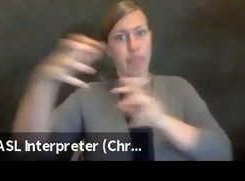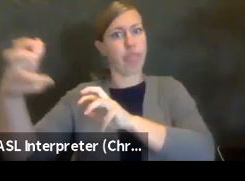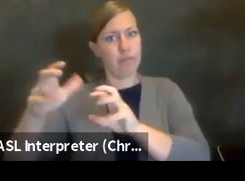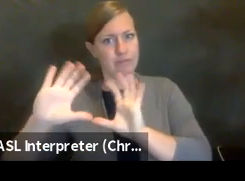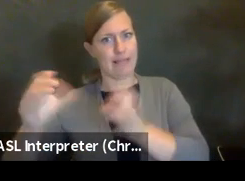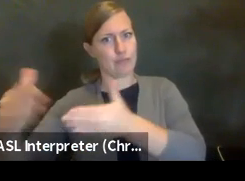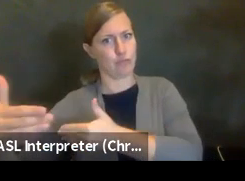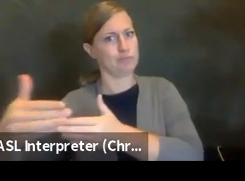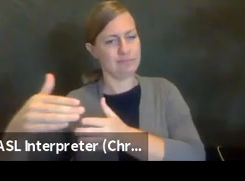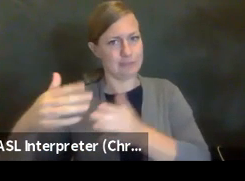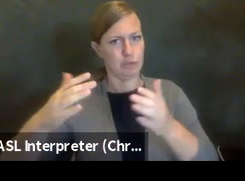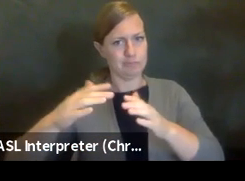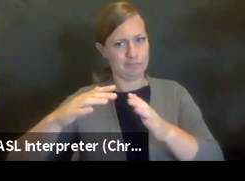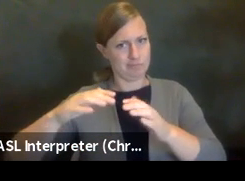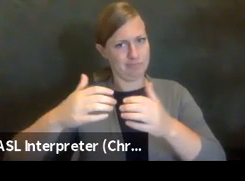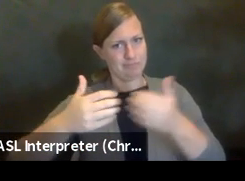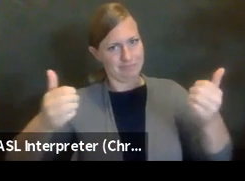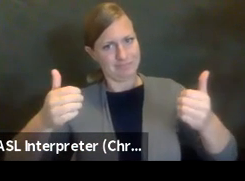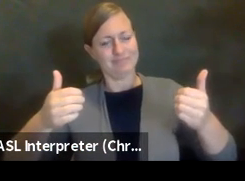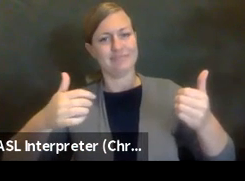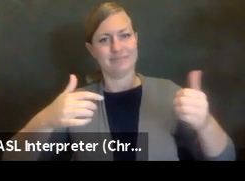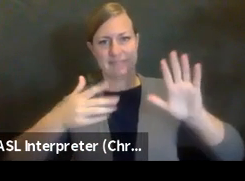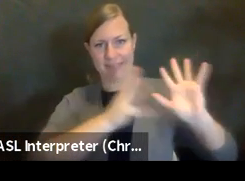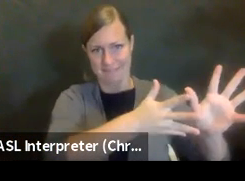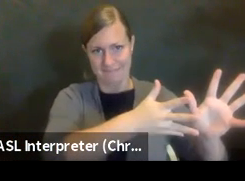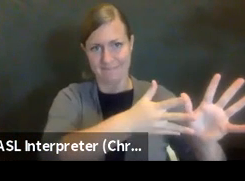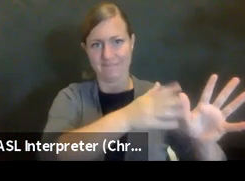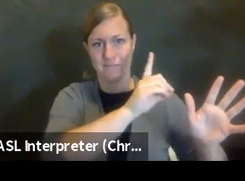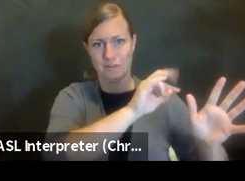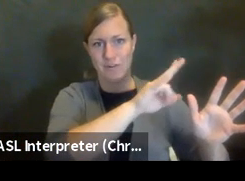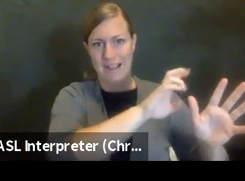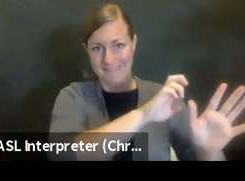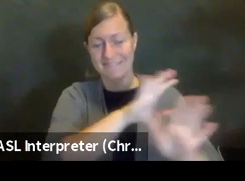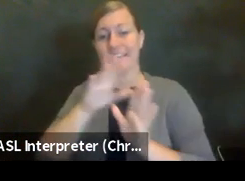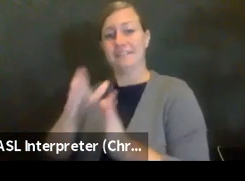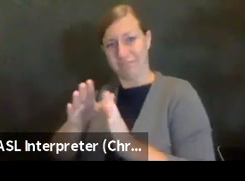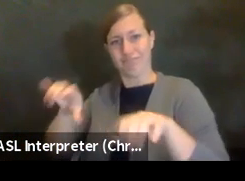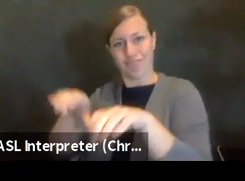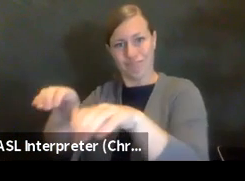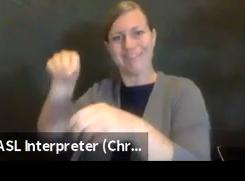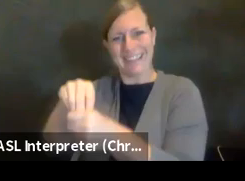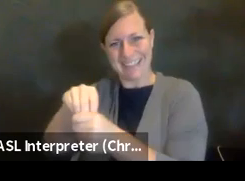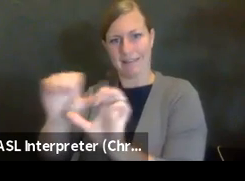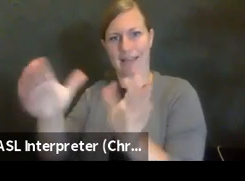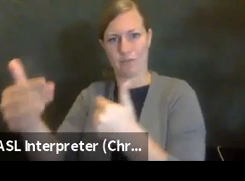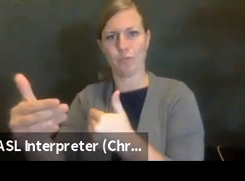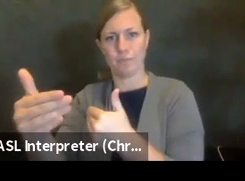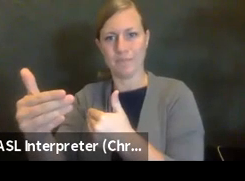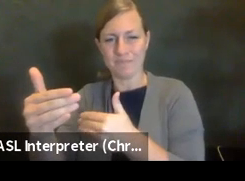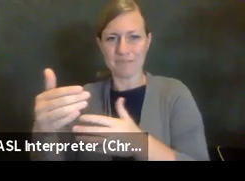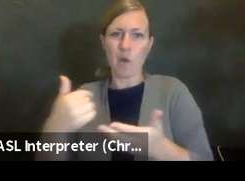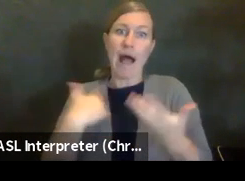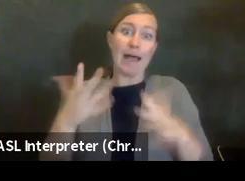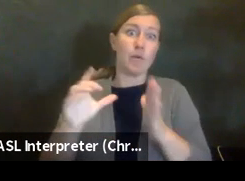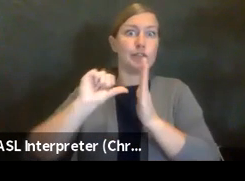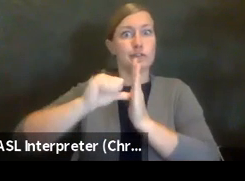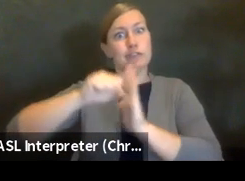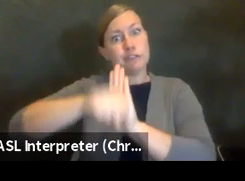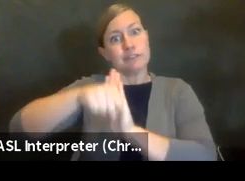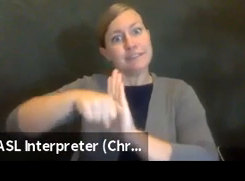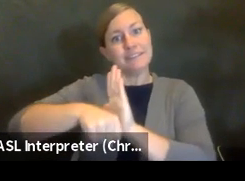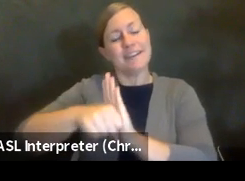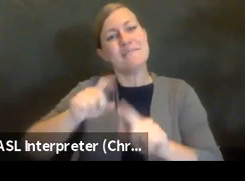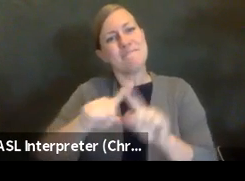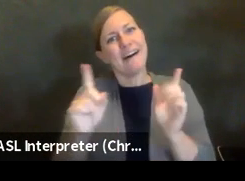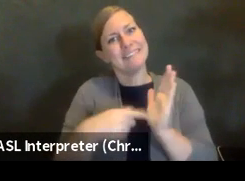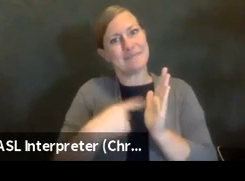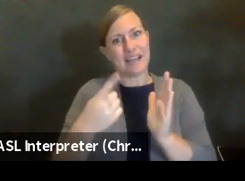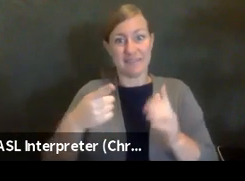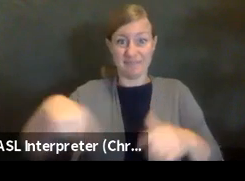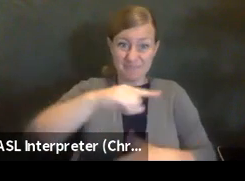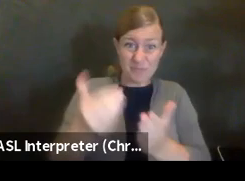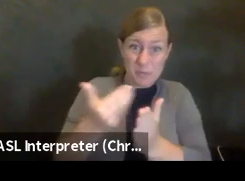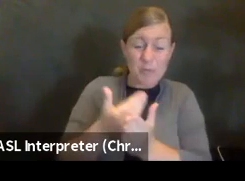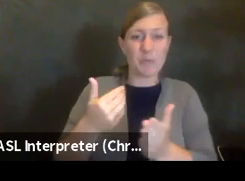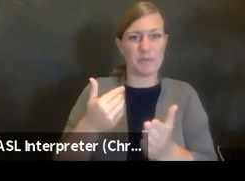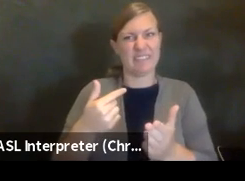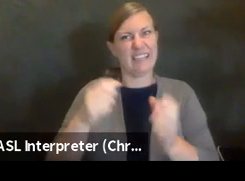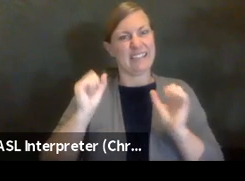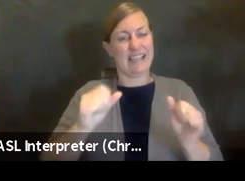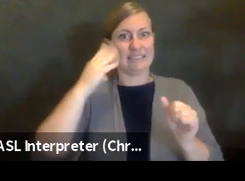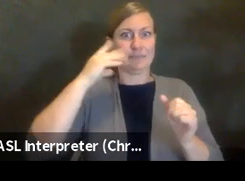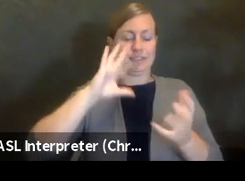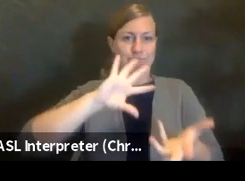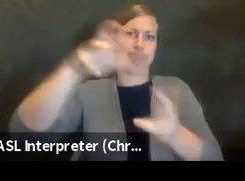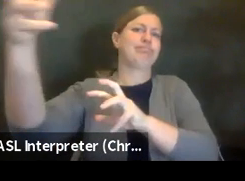Katherine Livick - ESD 112: I don't want to stay on that point for too long, but I just sometimes when people are new to the system that's a place they can get into trouble so I would like to spare you that pain if possible.